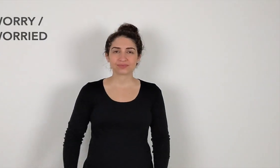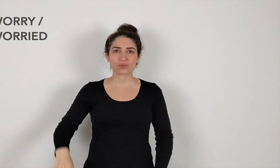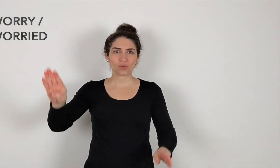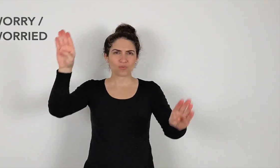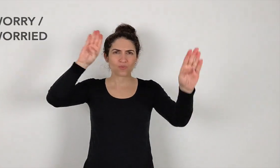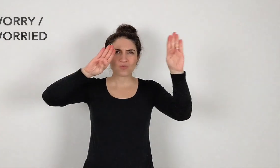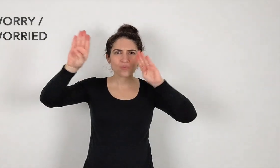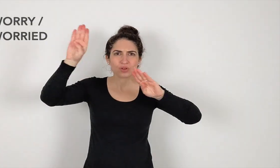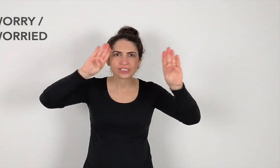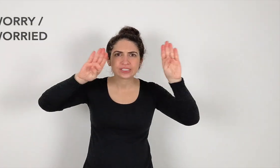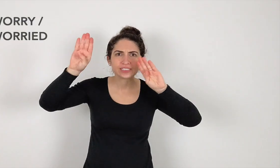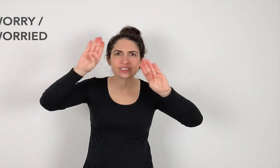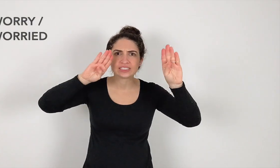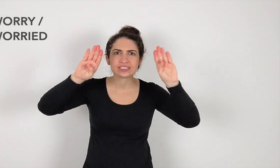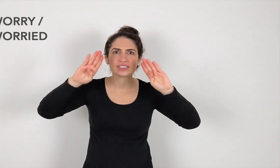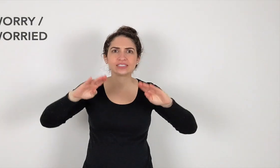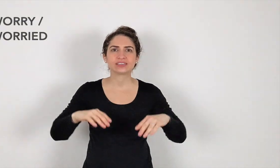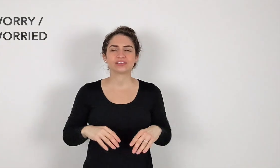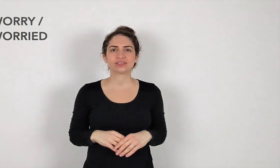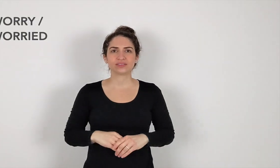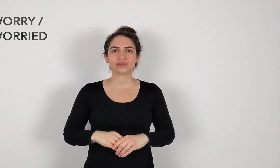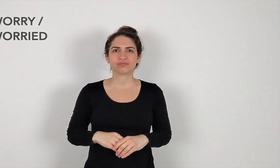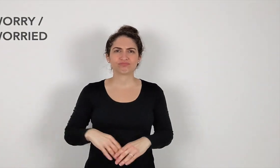WORRY, or WORRIED